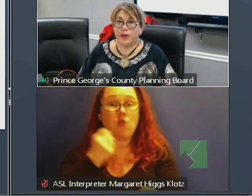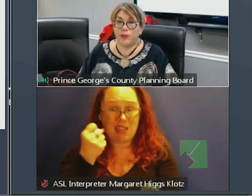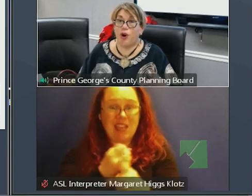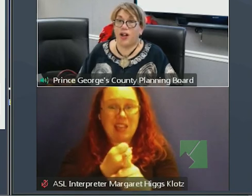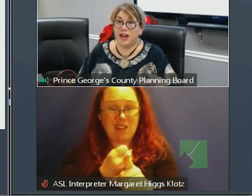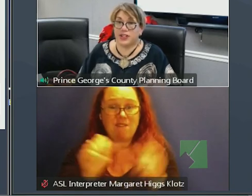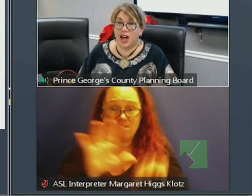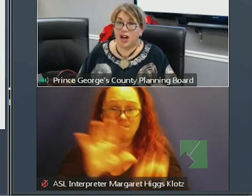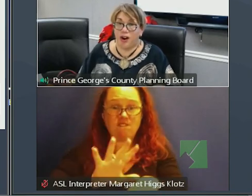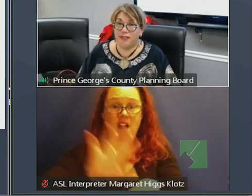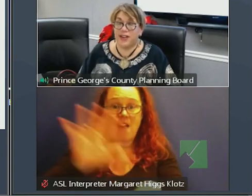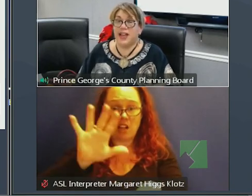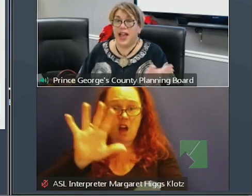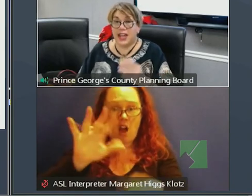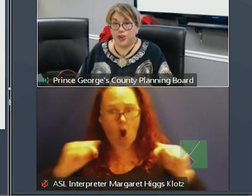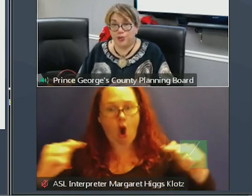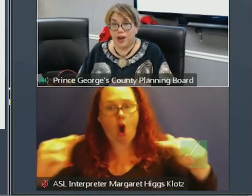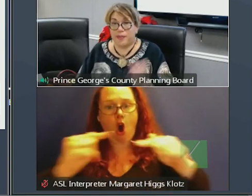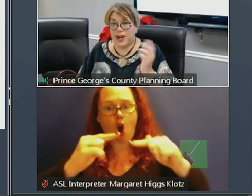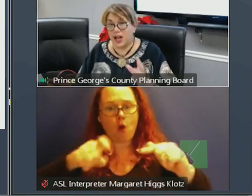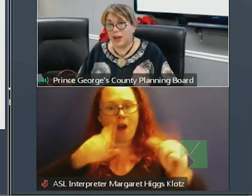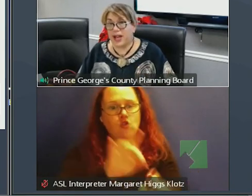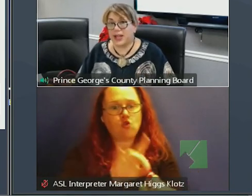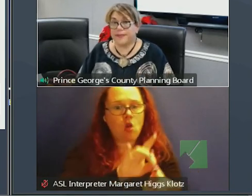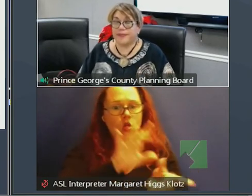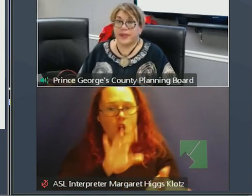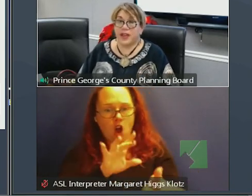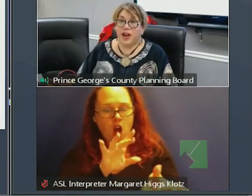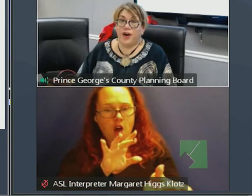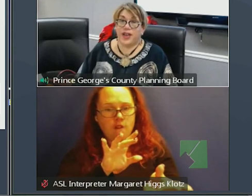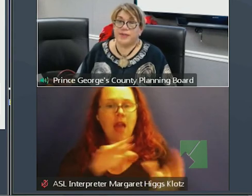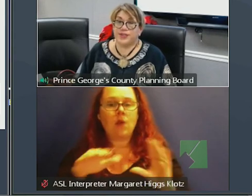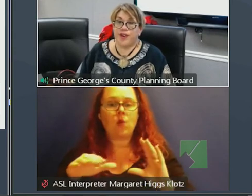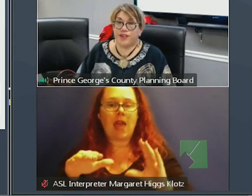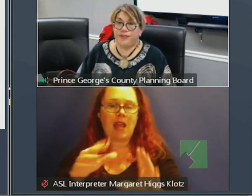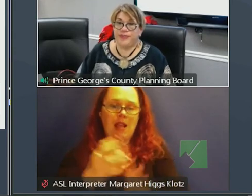we'll all have to log off and get a new number and log back in. Okay. Ms. Gover.